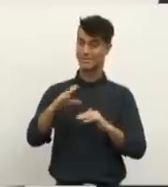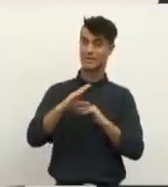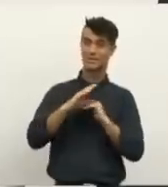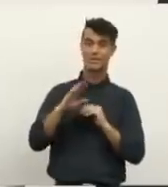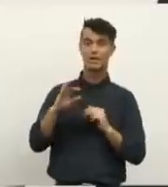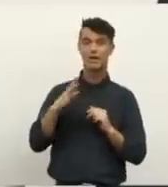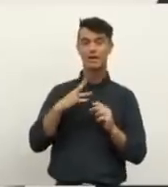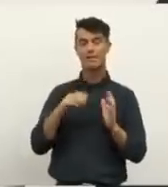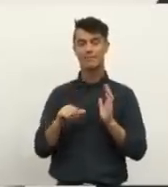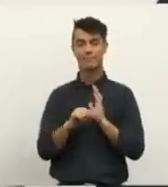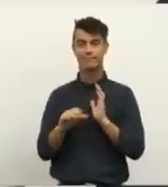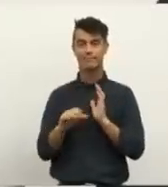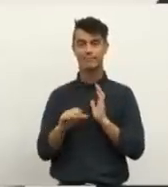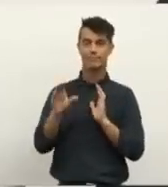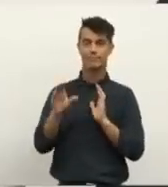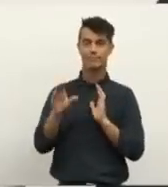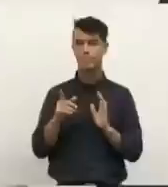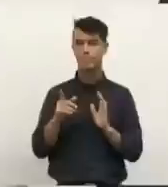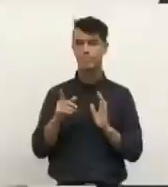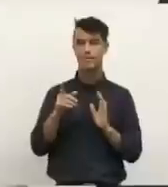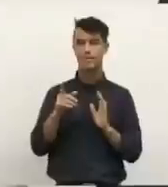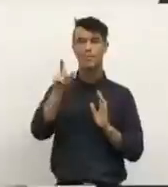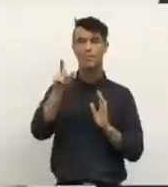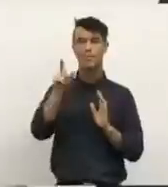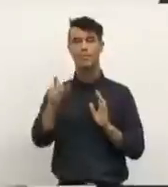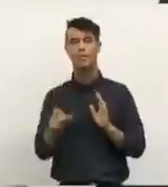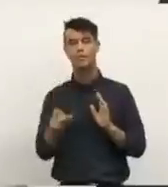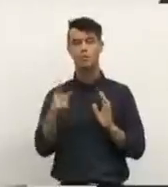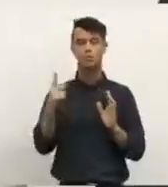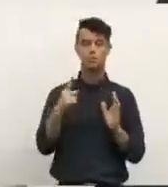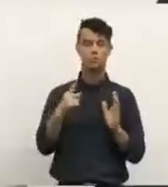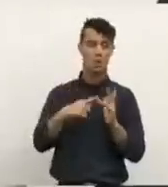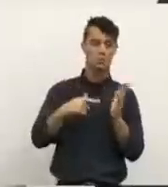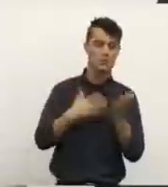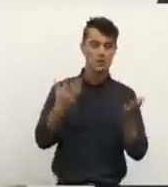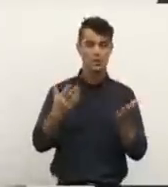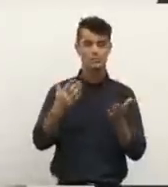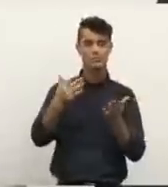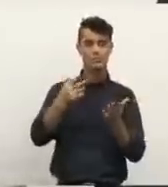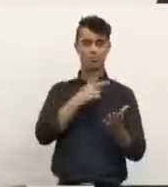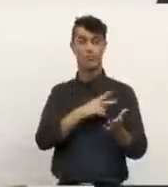You need funding for having someone to write the reports to get the equipment,